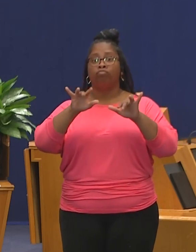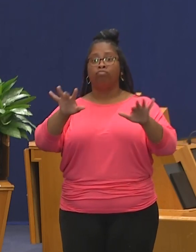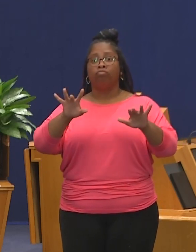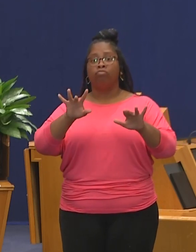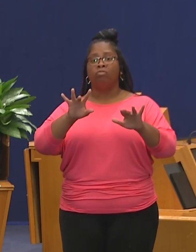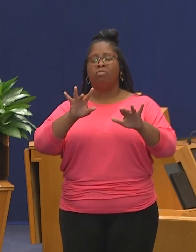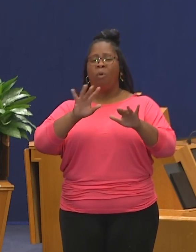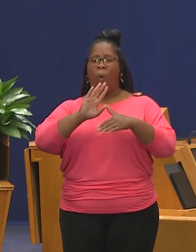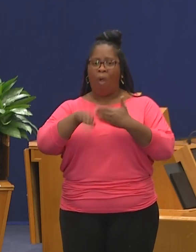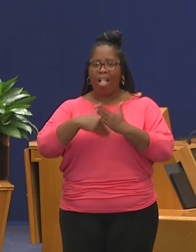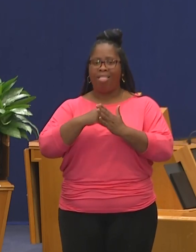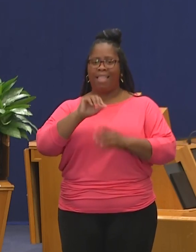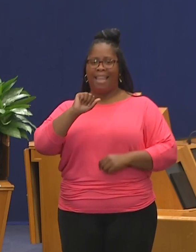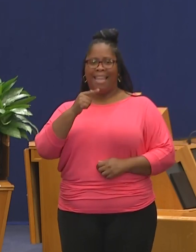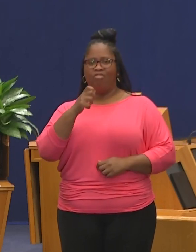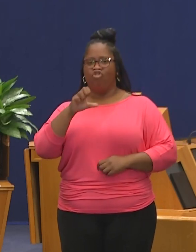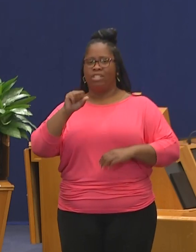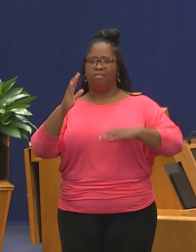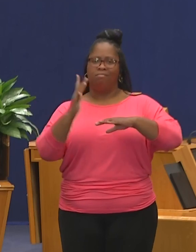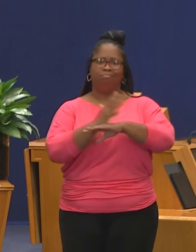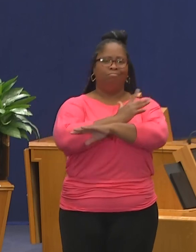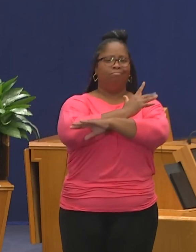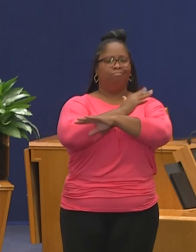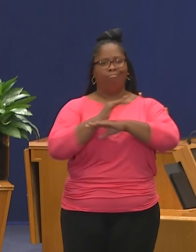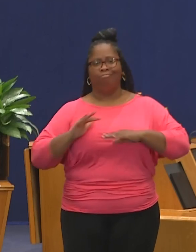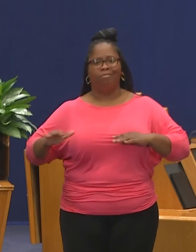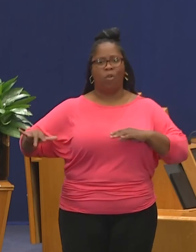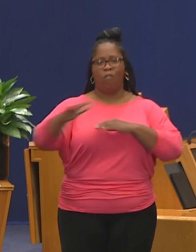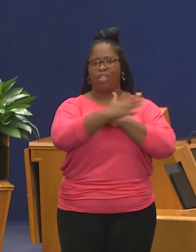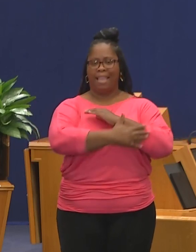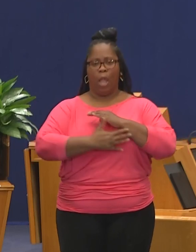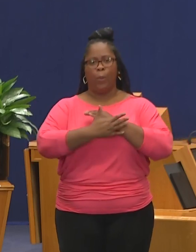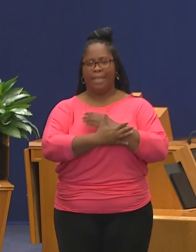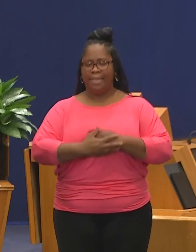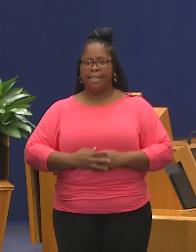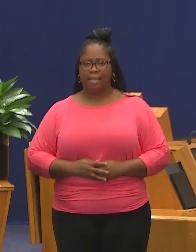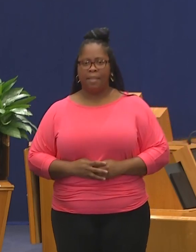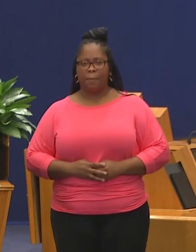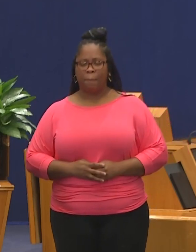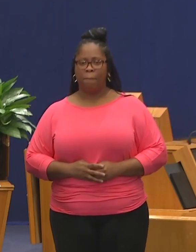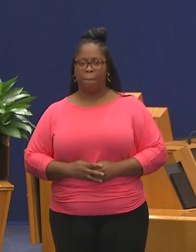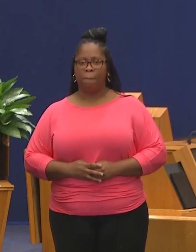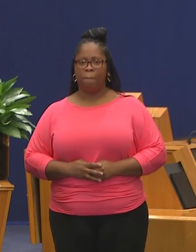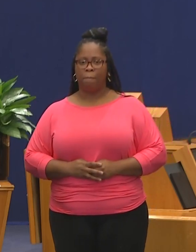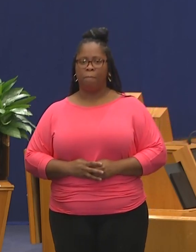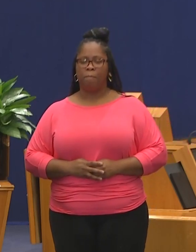INFECTION IS SPREAD BY PEOPLE OF